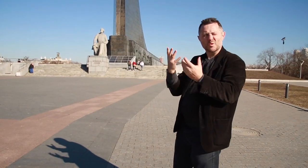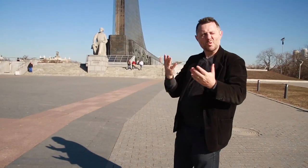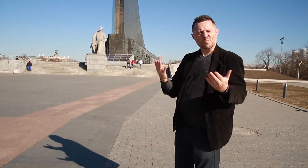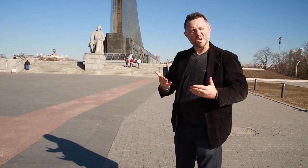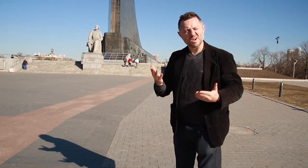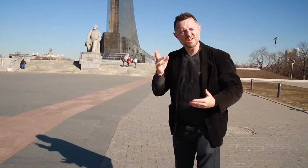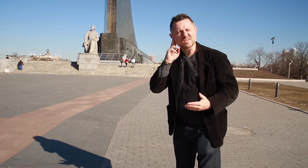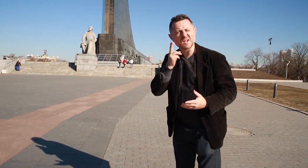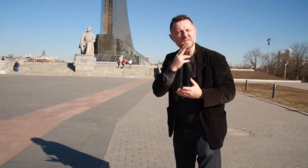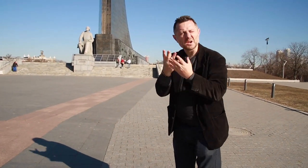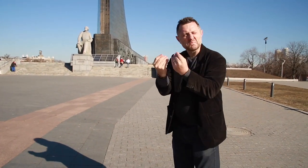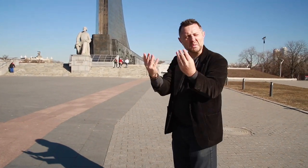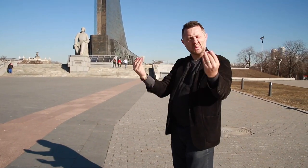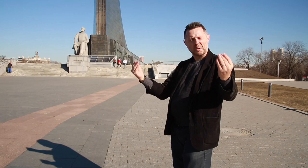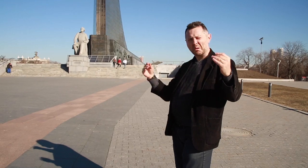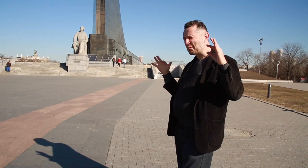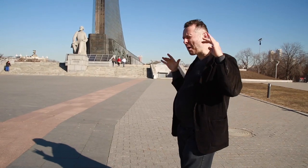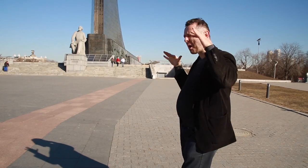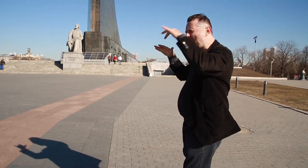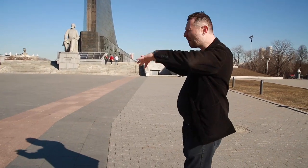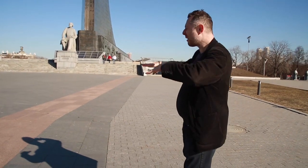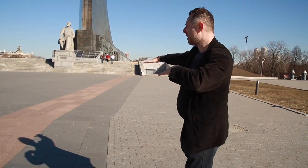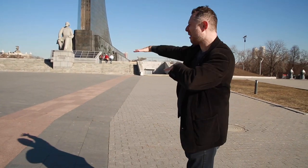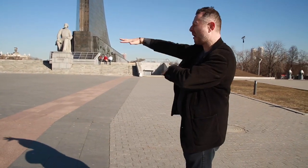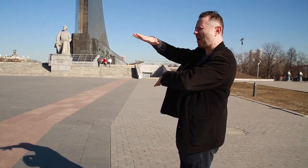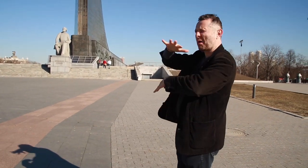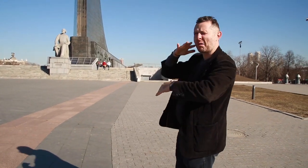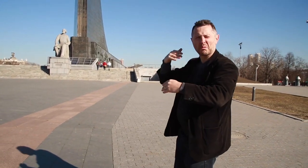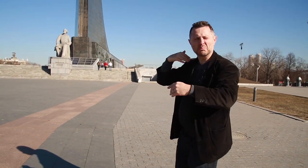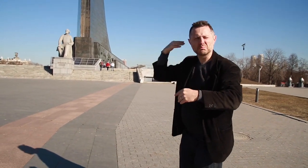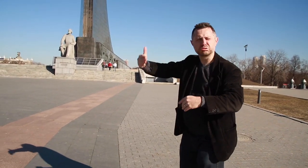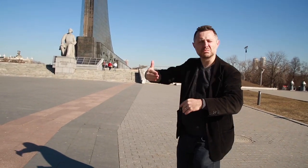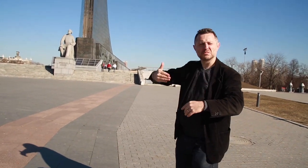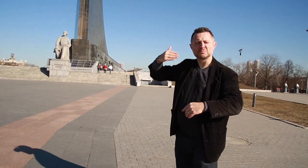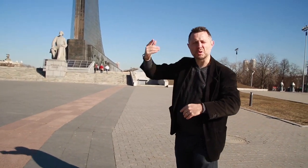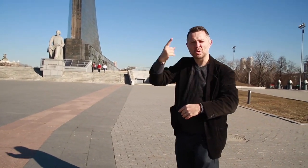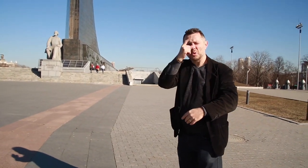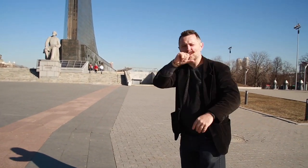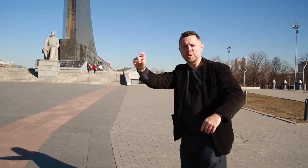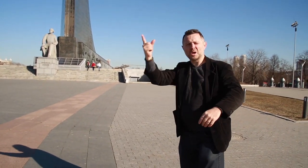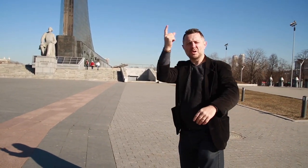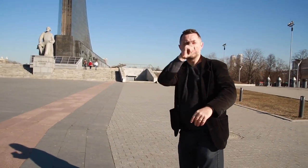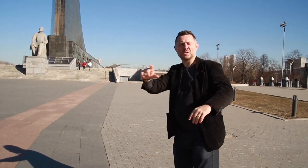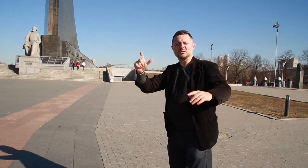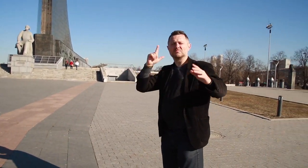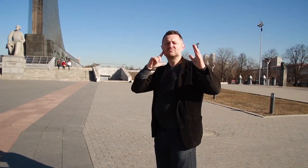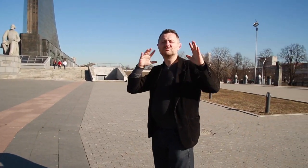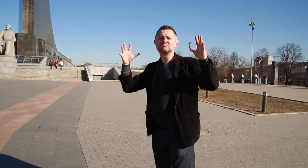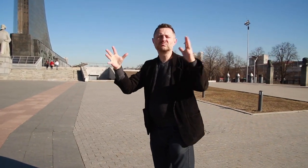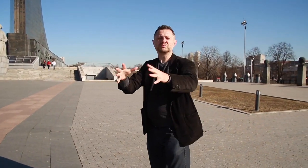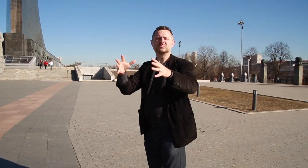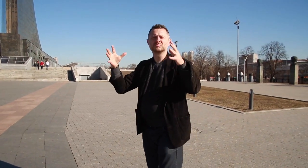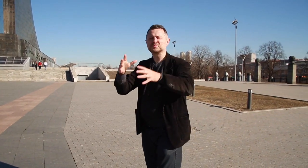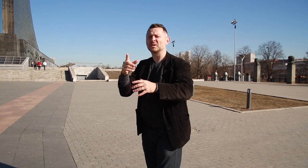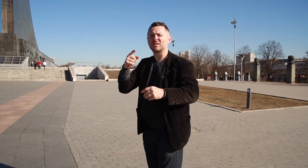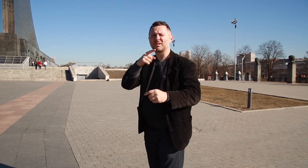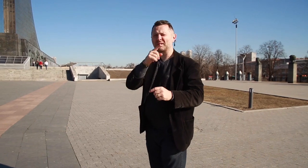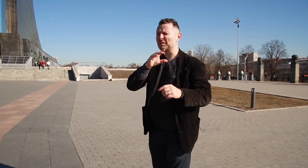gathering at this place. The crowd replied “You don’t know why we’re here? We’re here because of that statue of Tsiolkovsky. He was Deaf.”